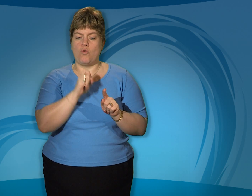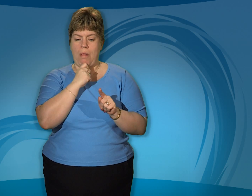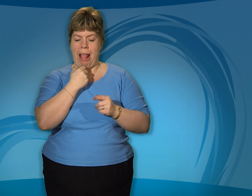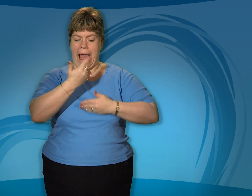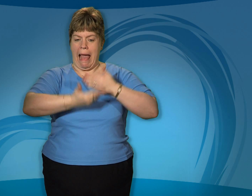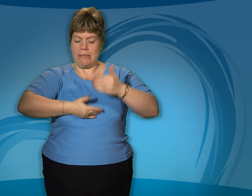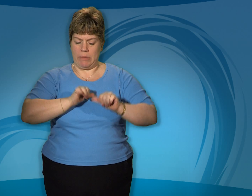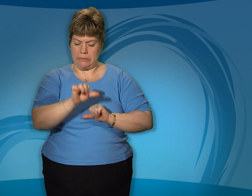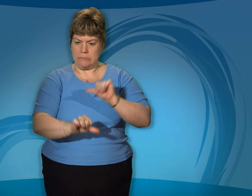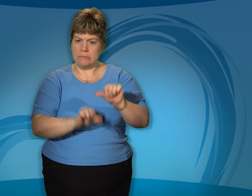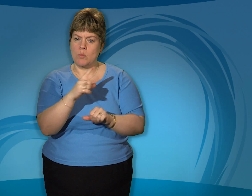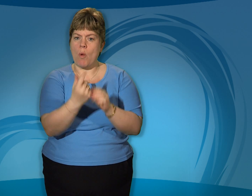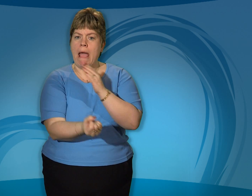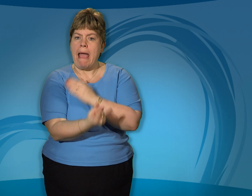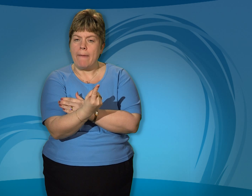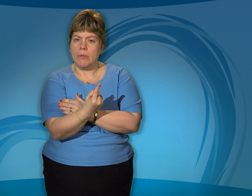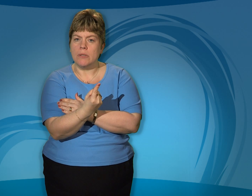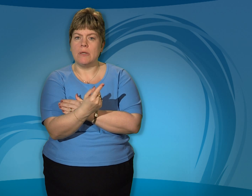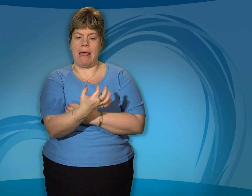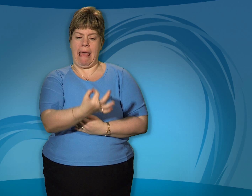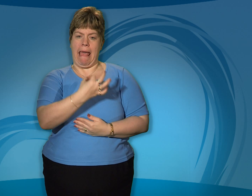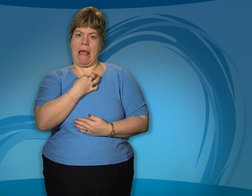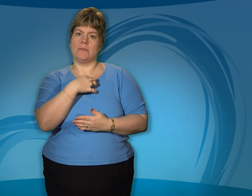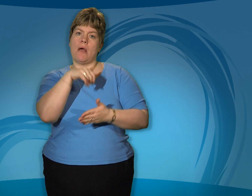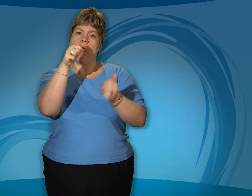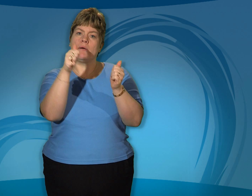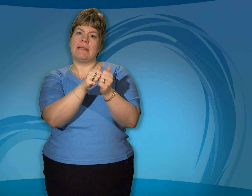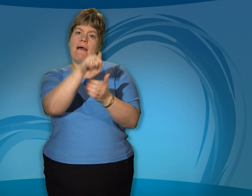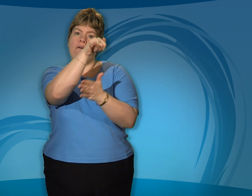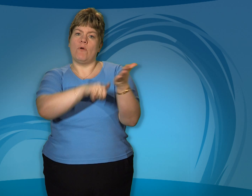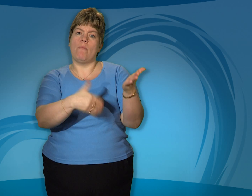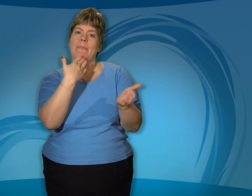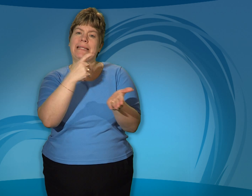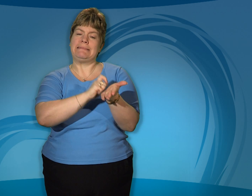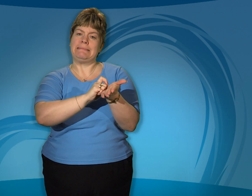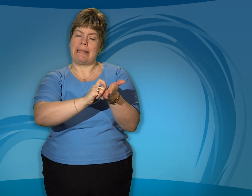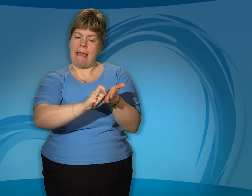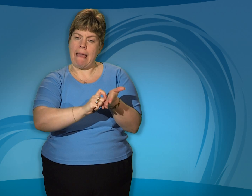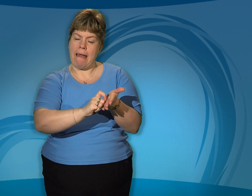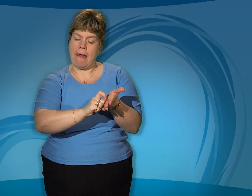A nurse or doctor will explain the procedure and ask you to sign a consent form.